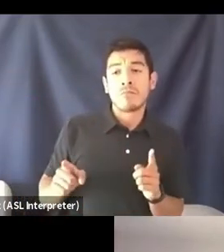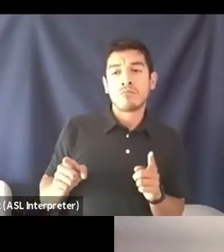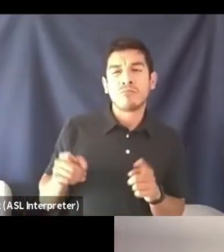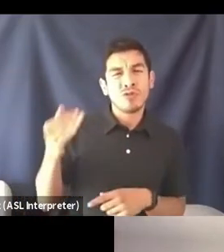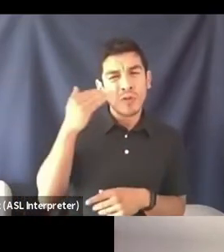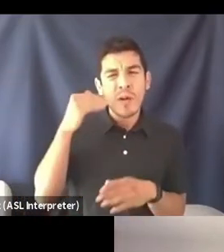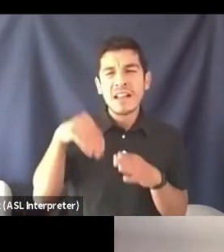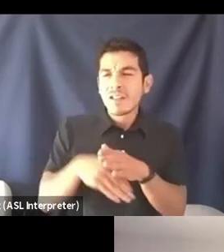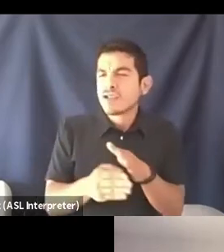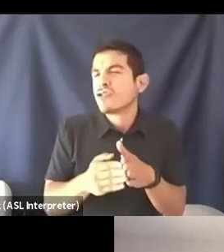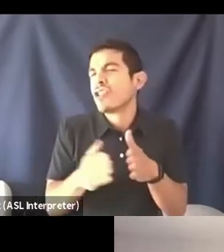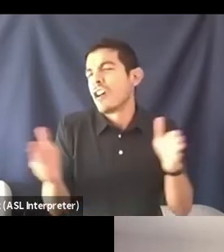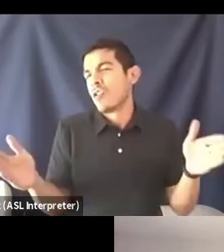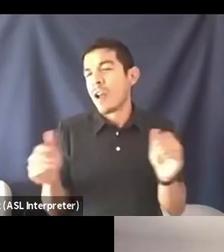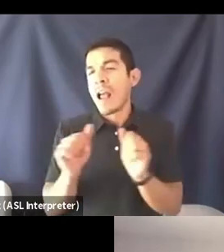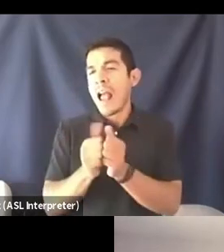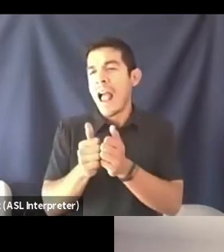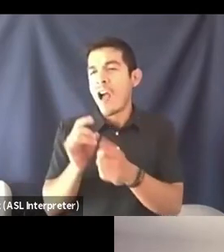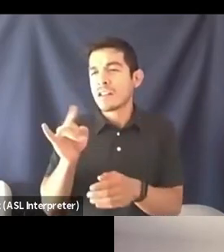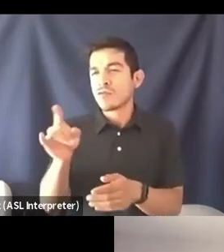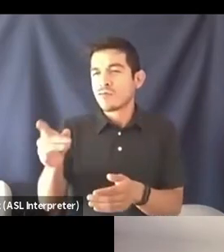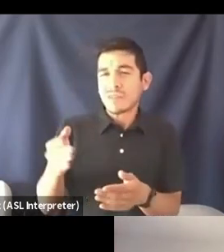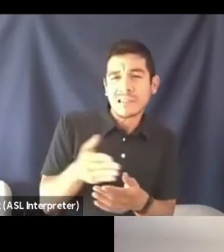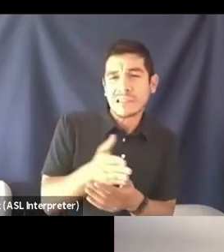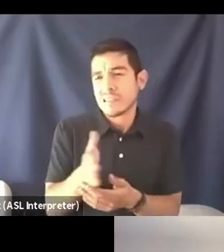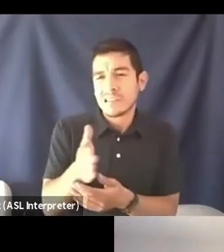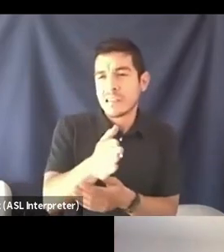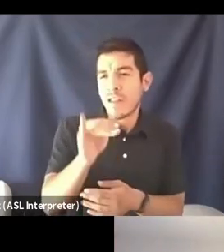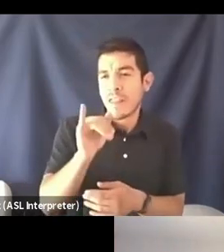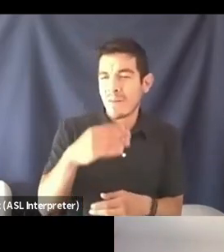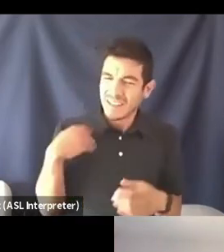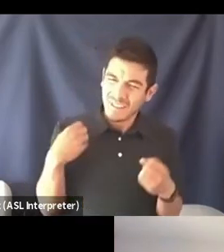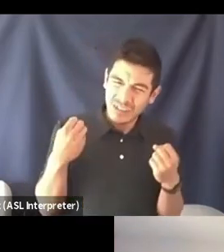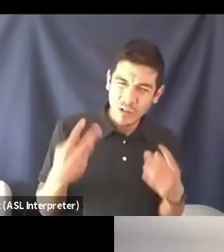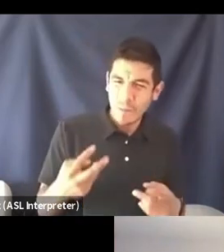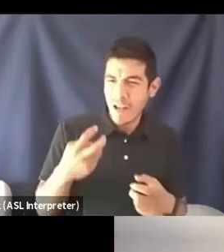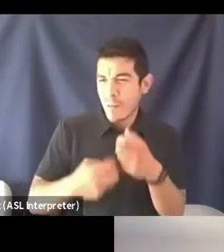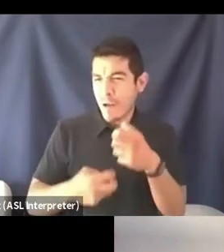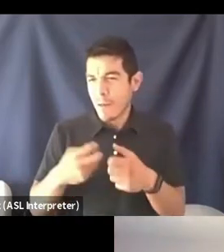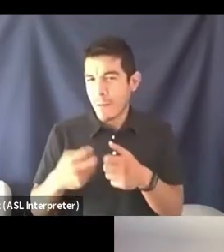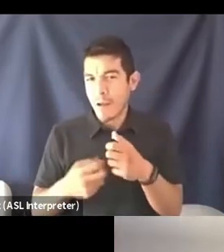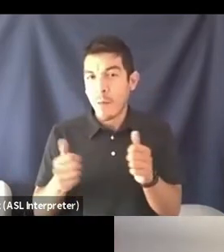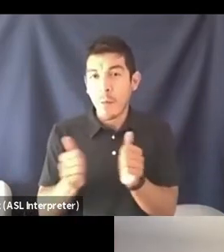how did you navigate that? Because there are so many issues particularly in terms of,